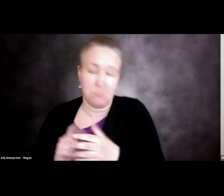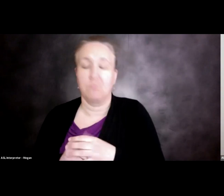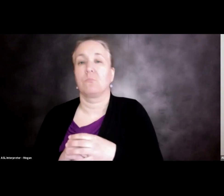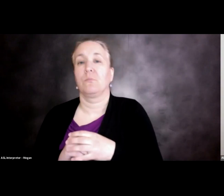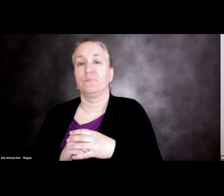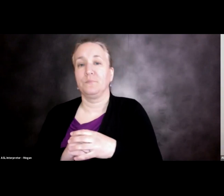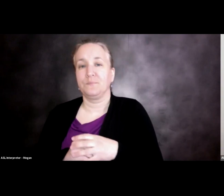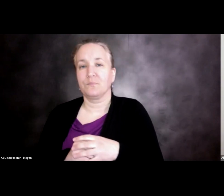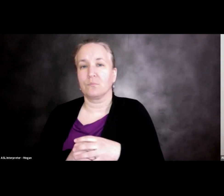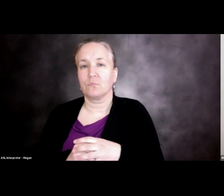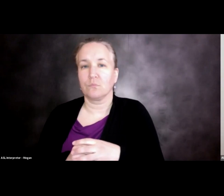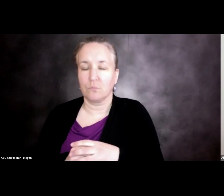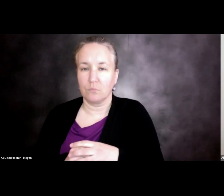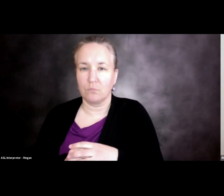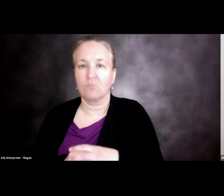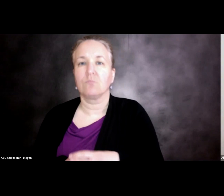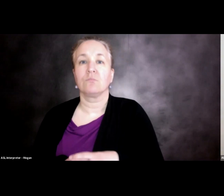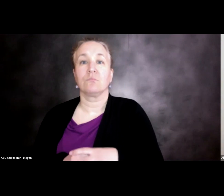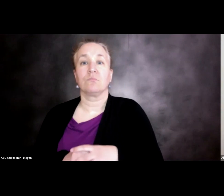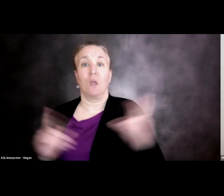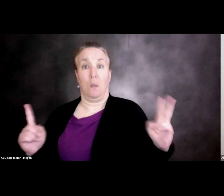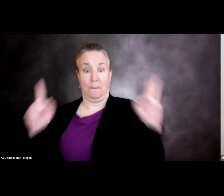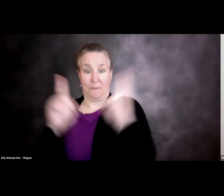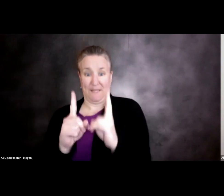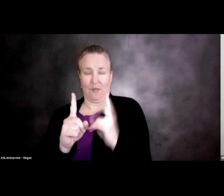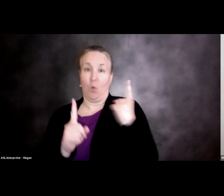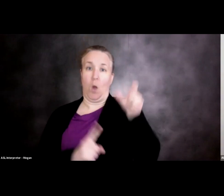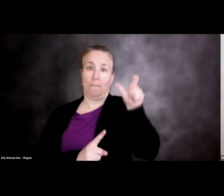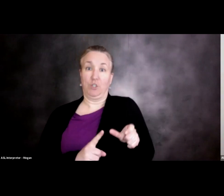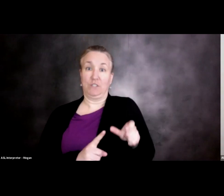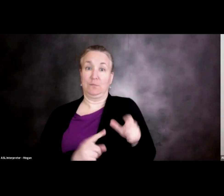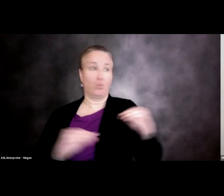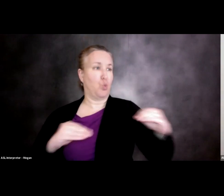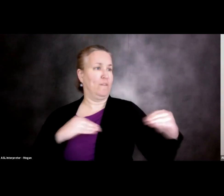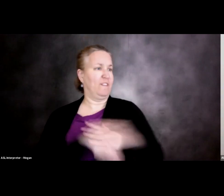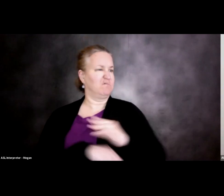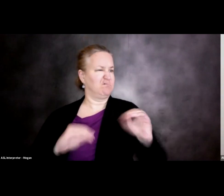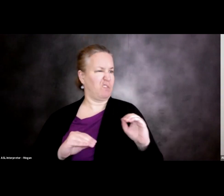One remains unaffected by this meeting and the other is completely transformed.